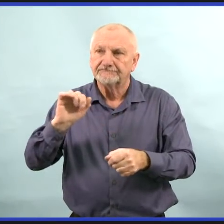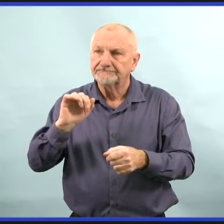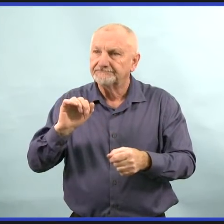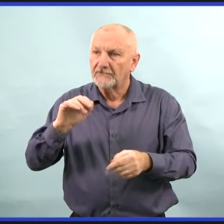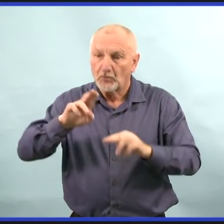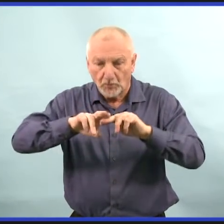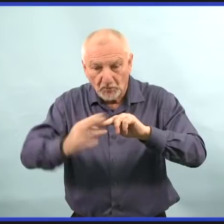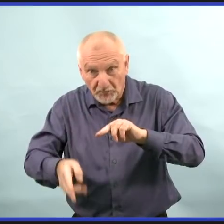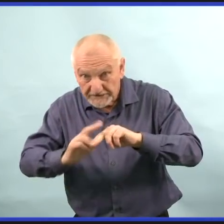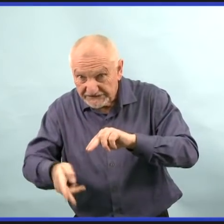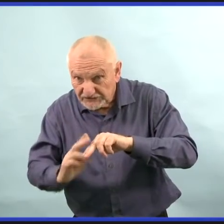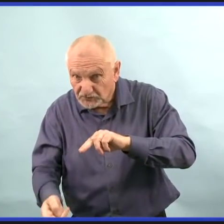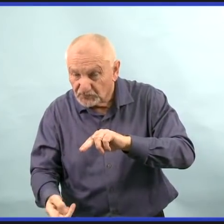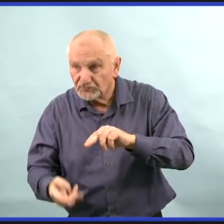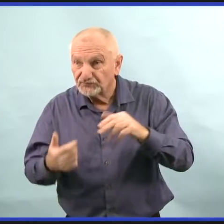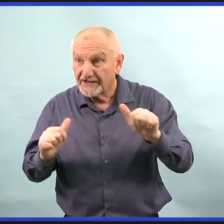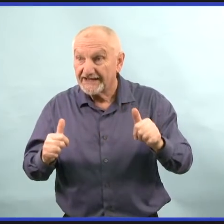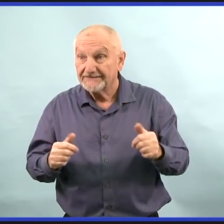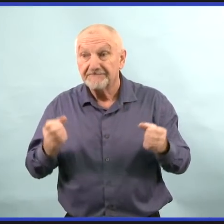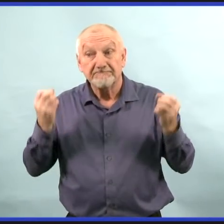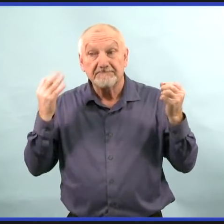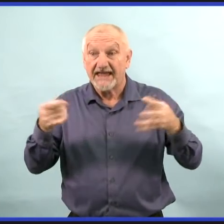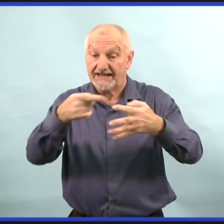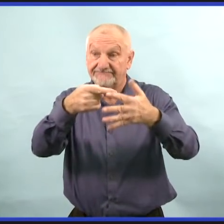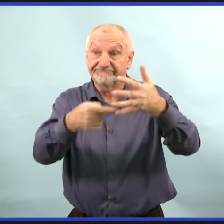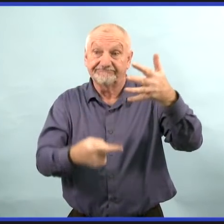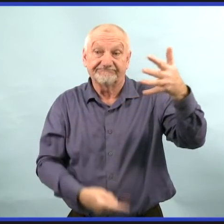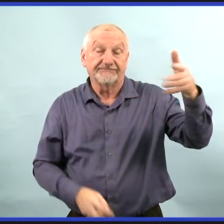but it's a multi-faceted approach the public health orders are only one piece of that